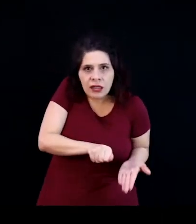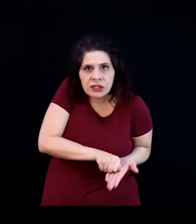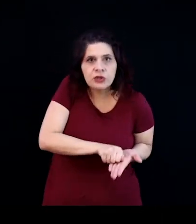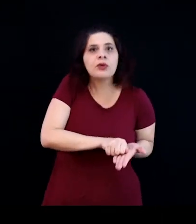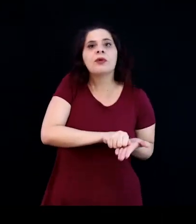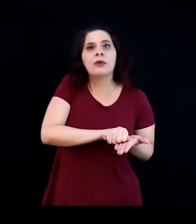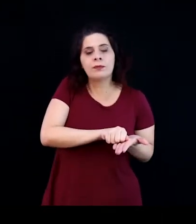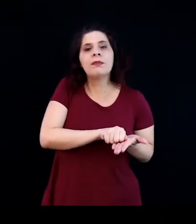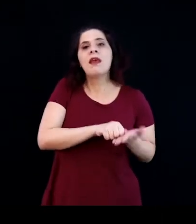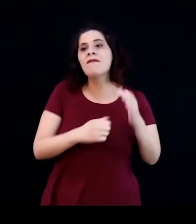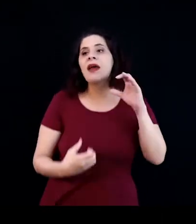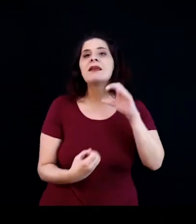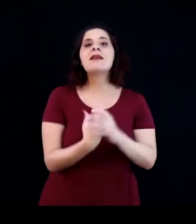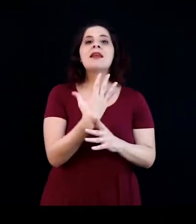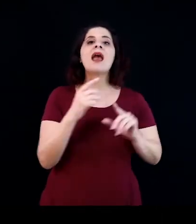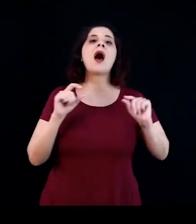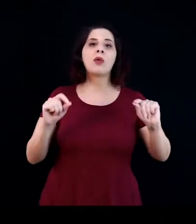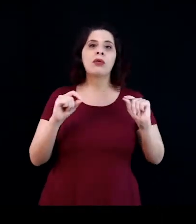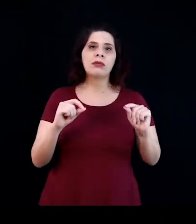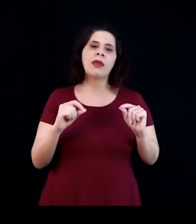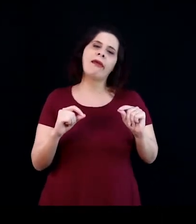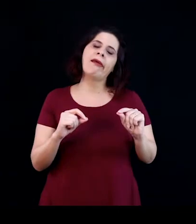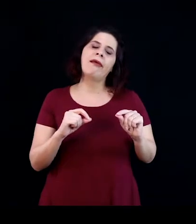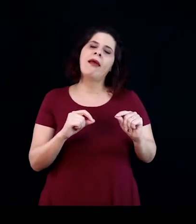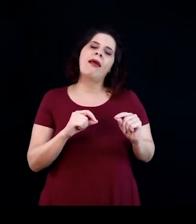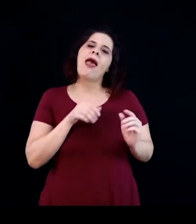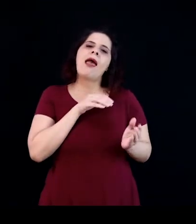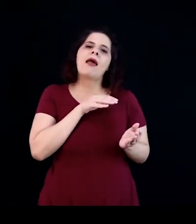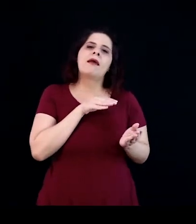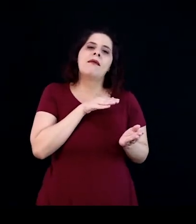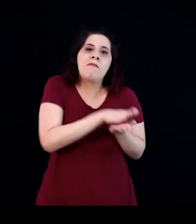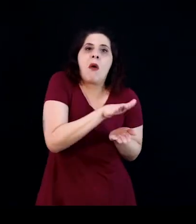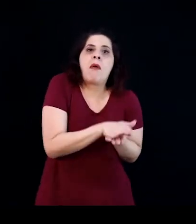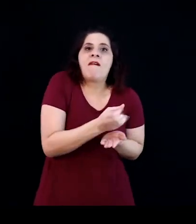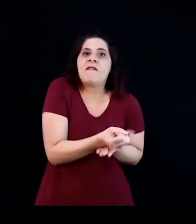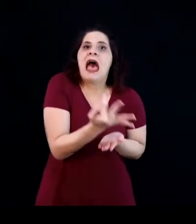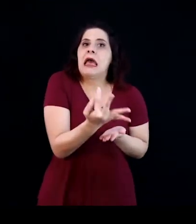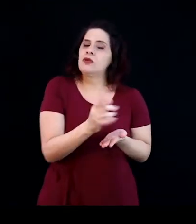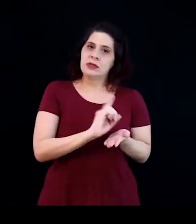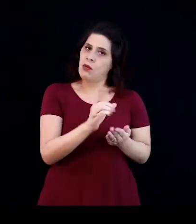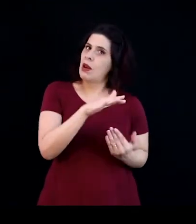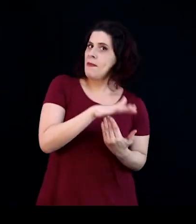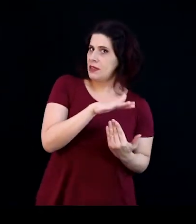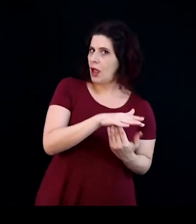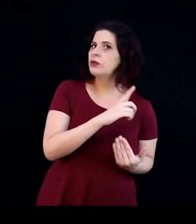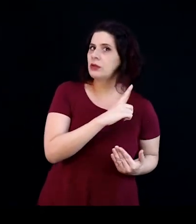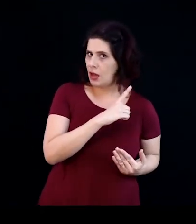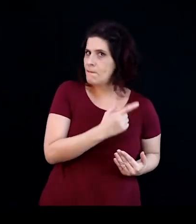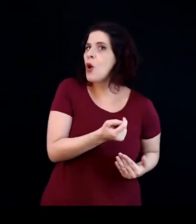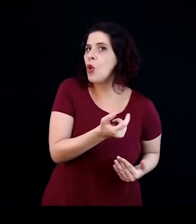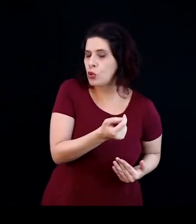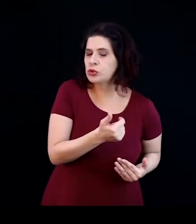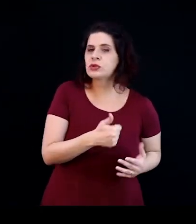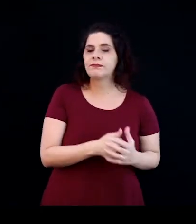to create usually a limited edition work of art in the form of a book